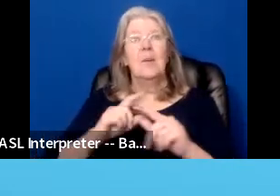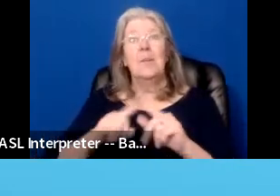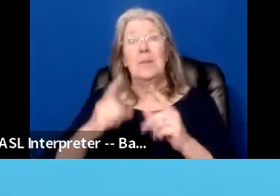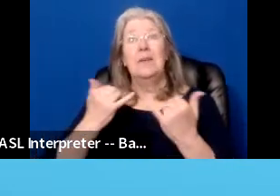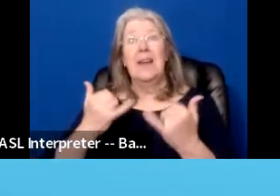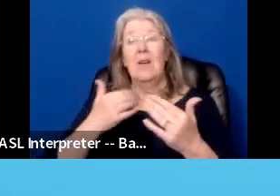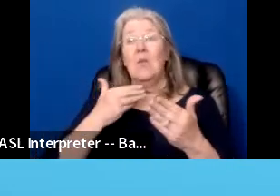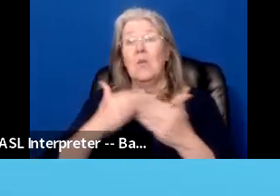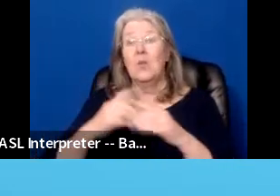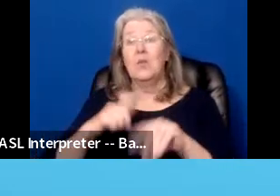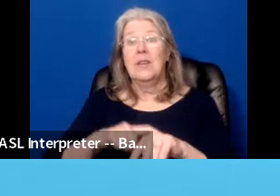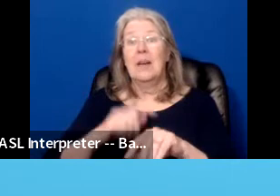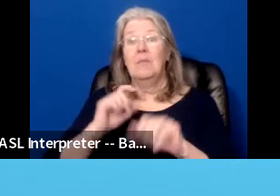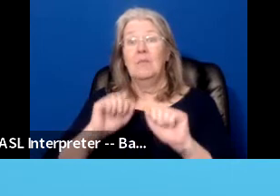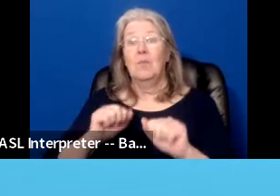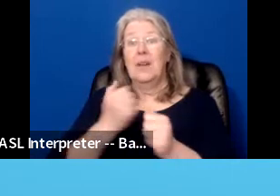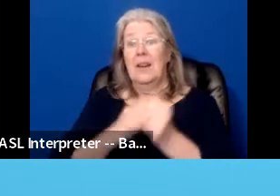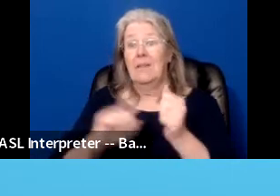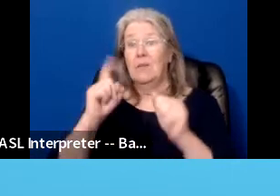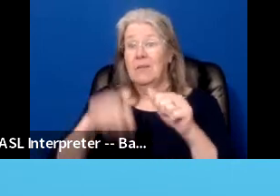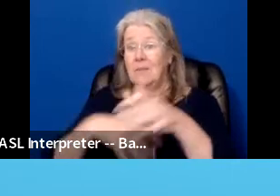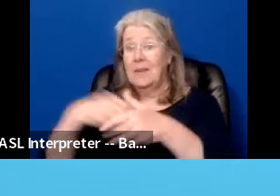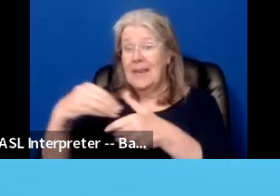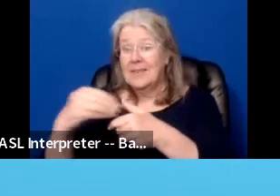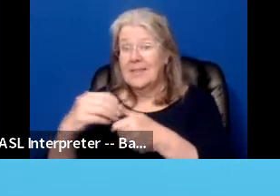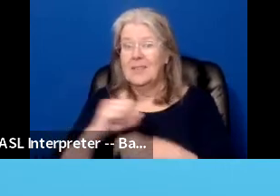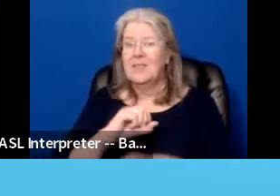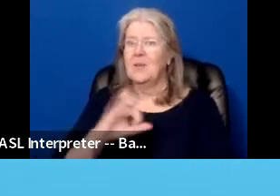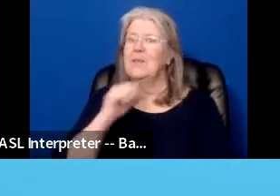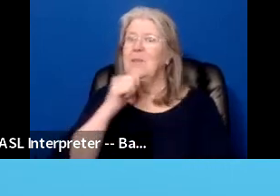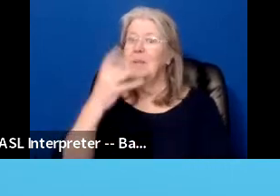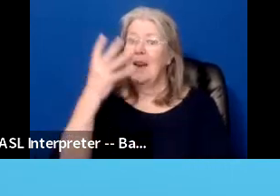And so, for those of you who may not have been going to restaurants